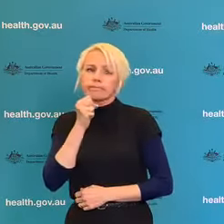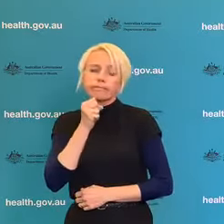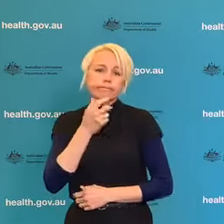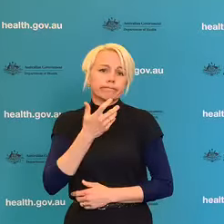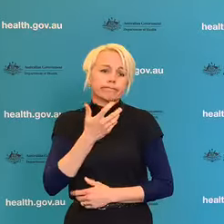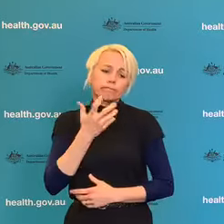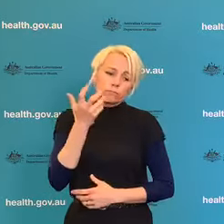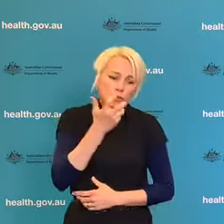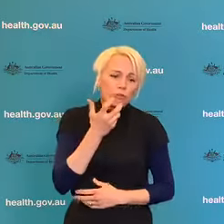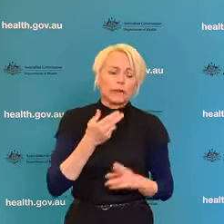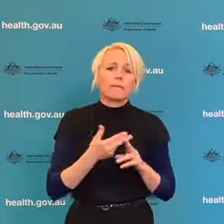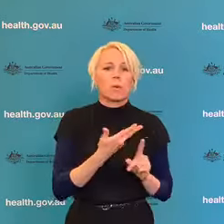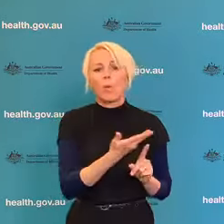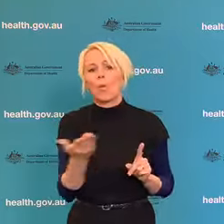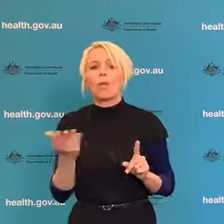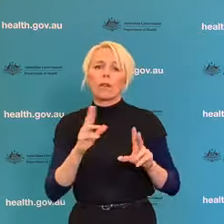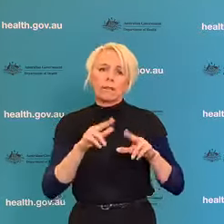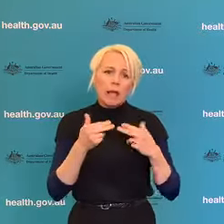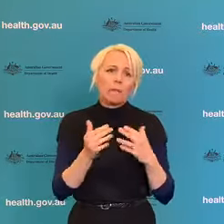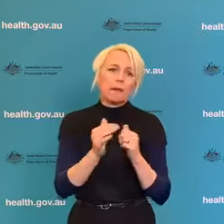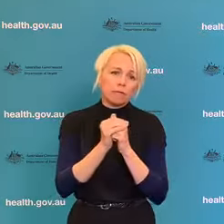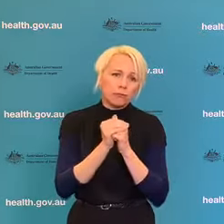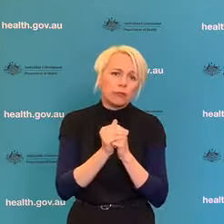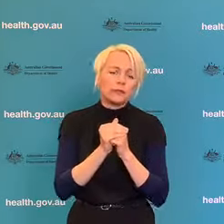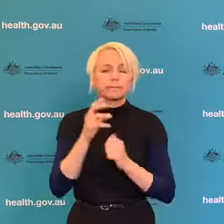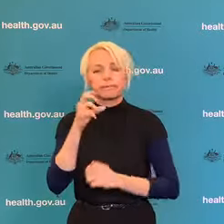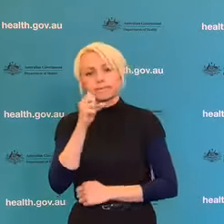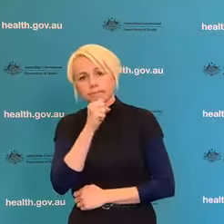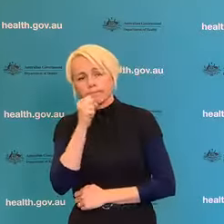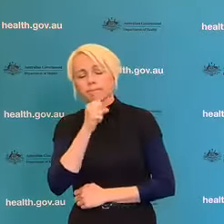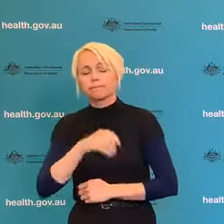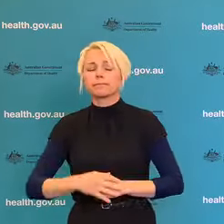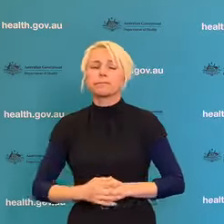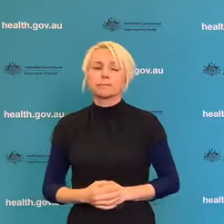who've lost loved ones. Today the numbers are of course very encouraging.